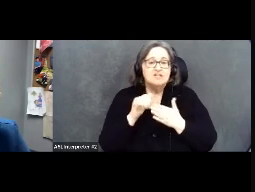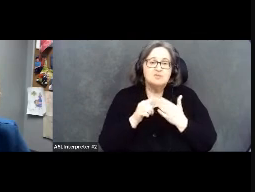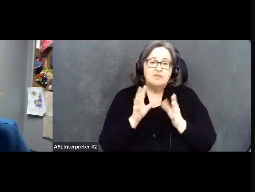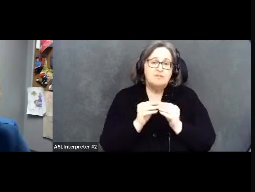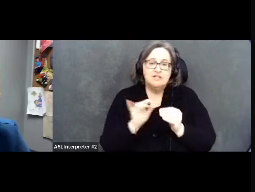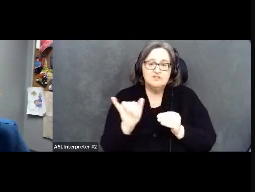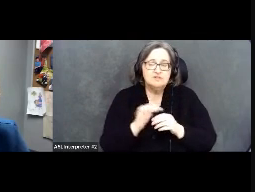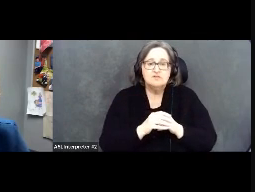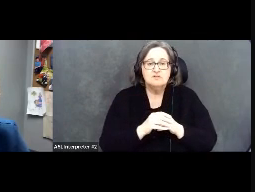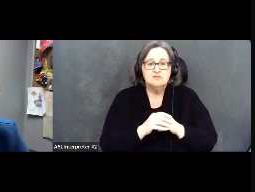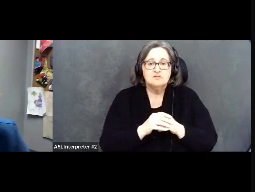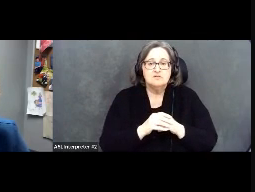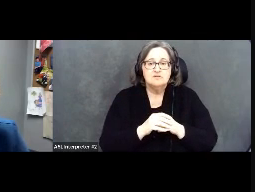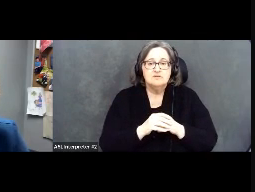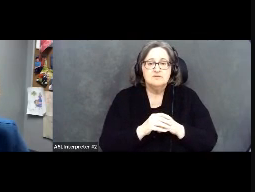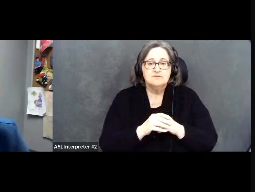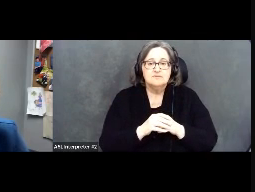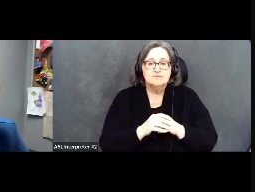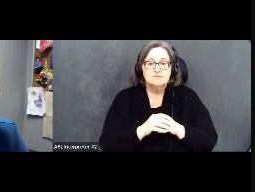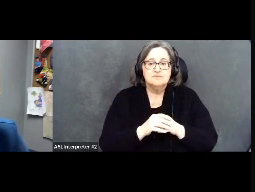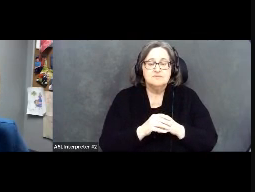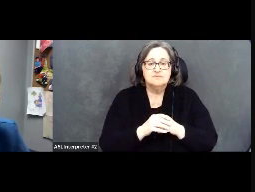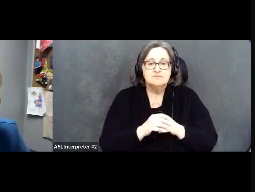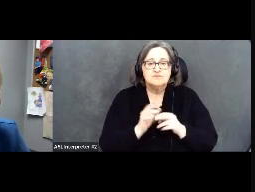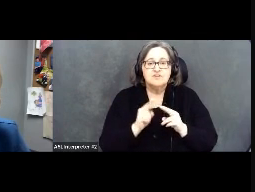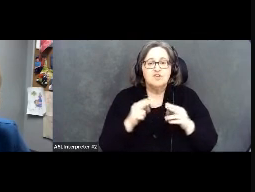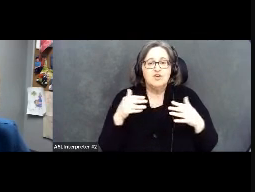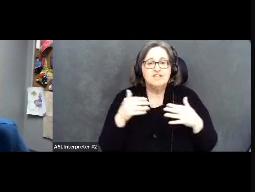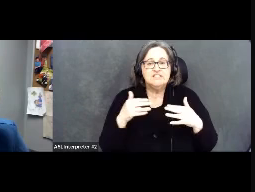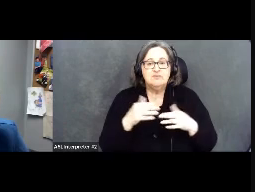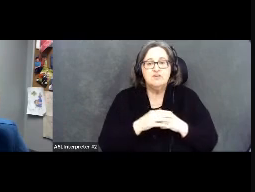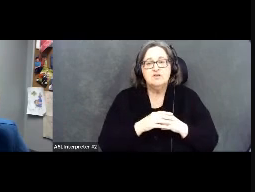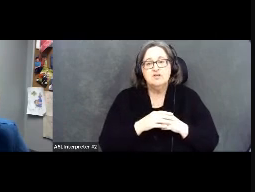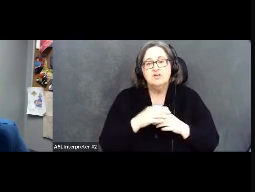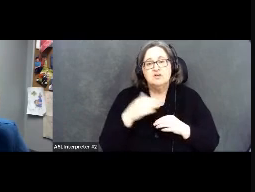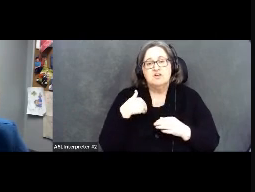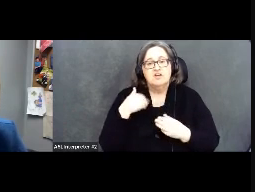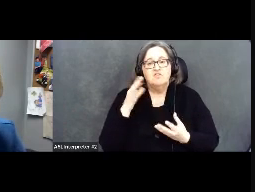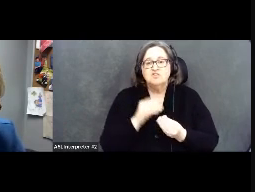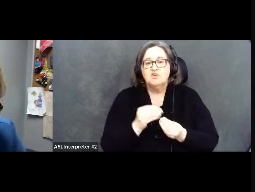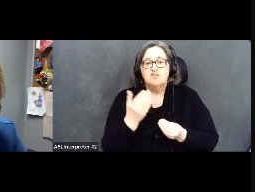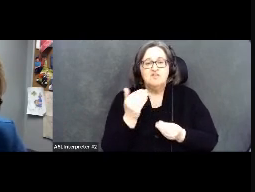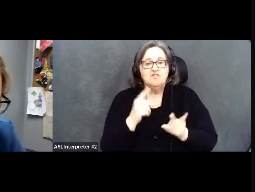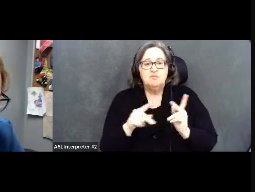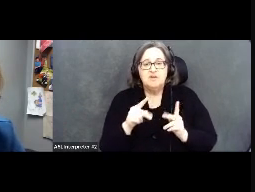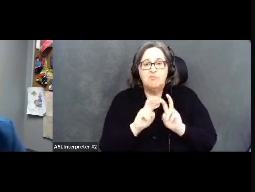They are very intimidating. There are 15 people in the classroom or 15 people in our